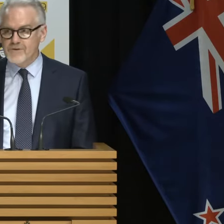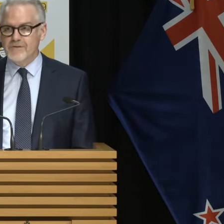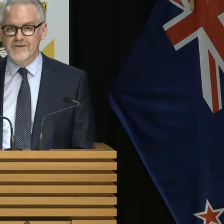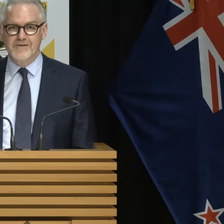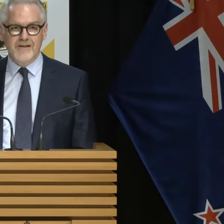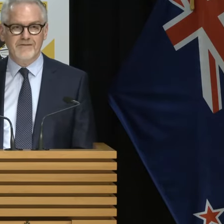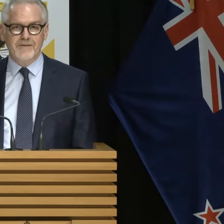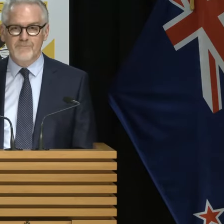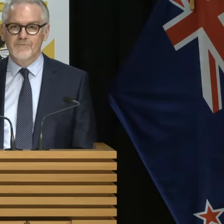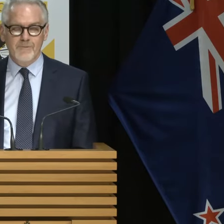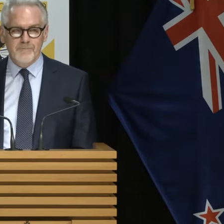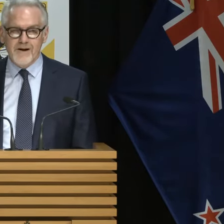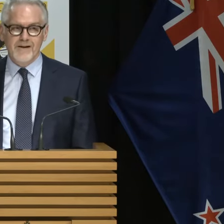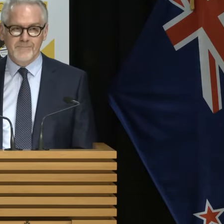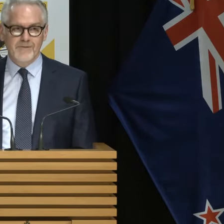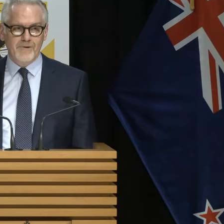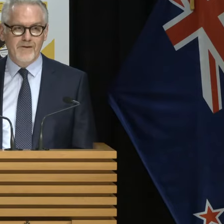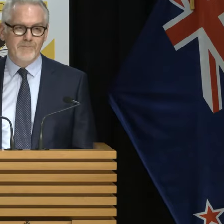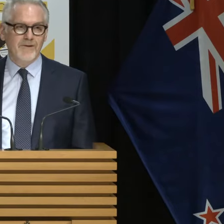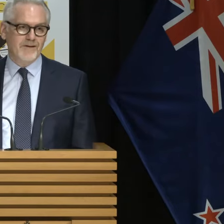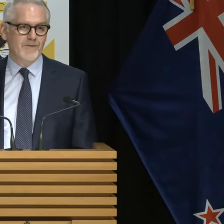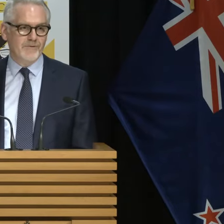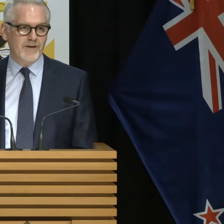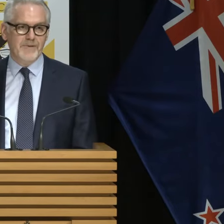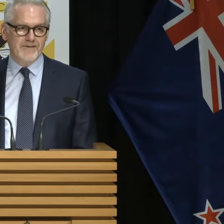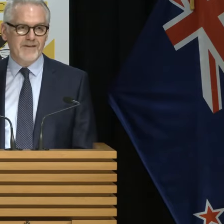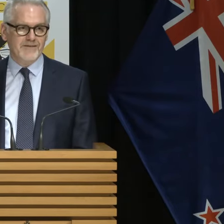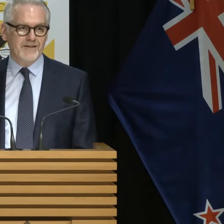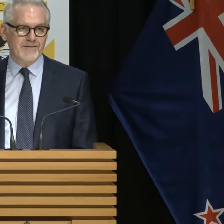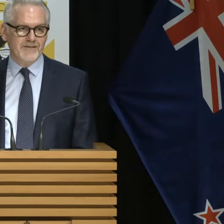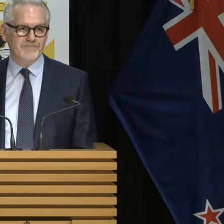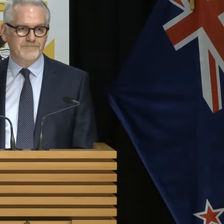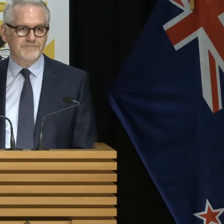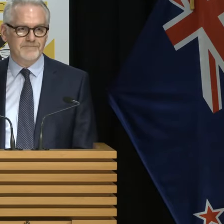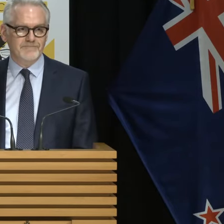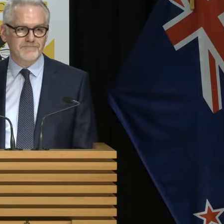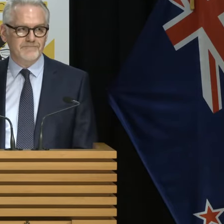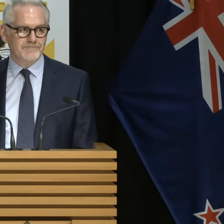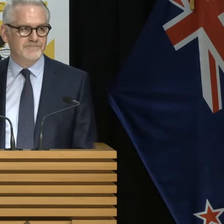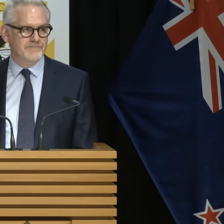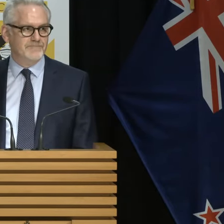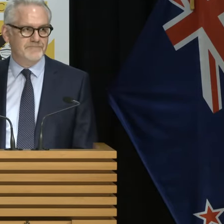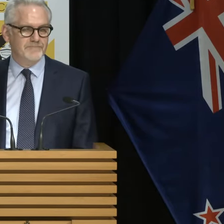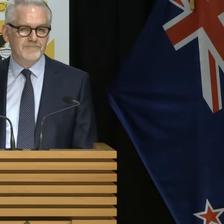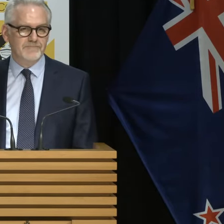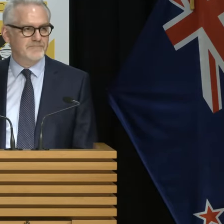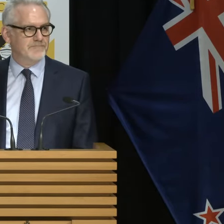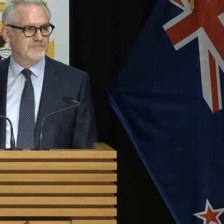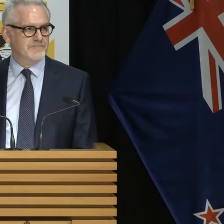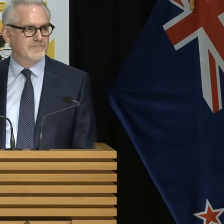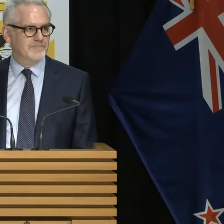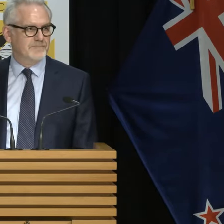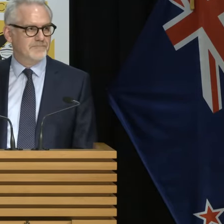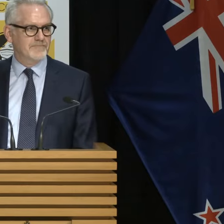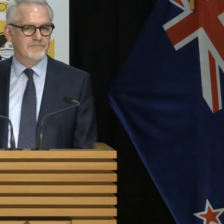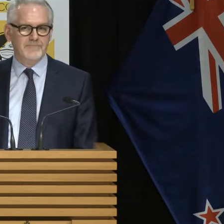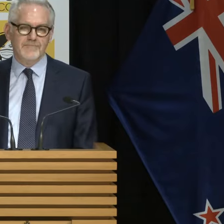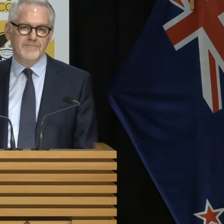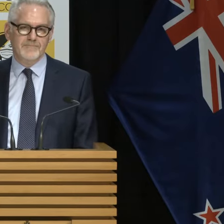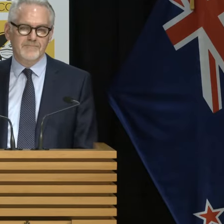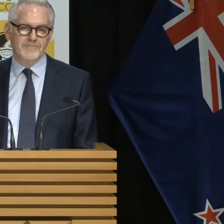full capacity.